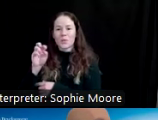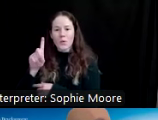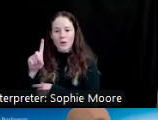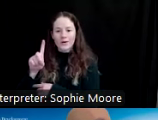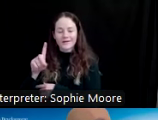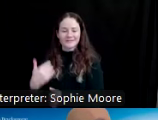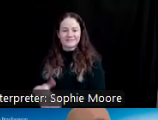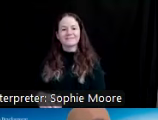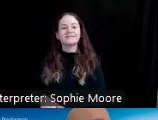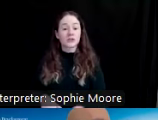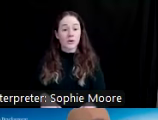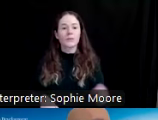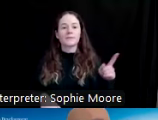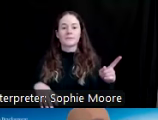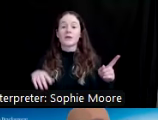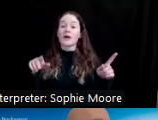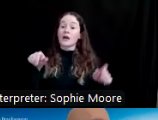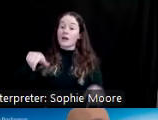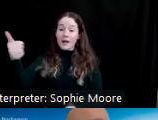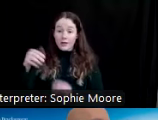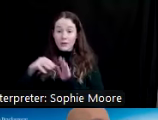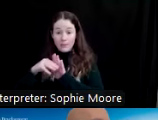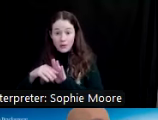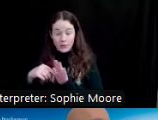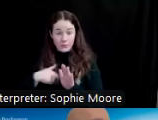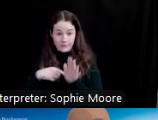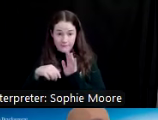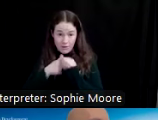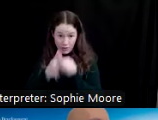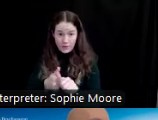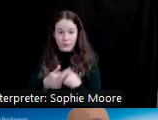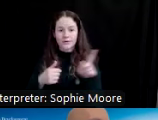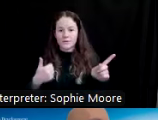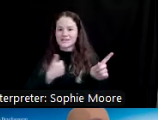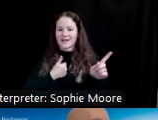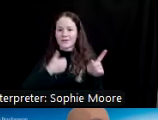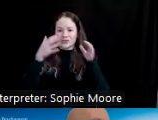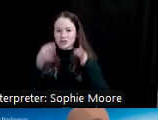model that we followed. We also used aspects of the self-determination theory. Essentially what this uh theory